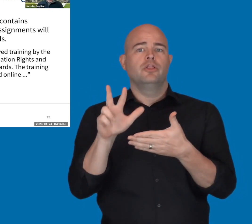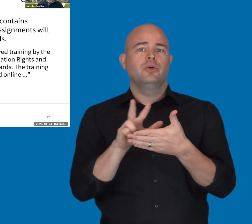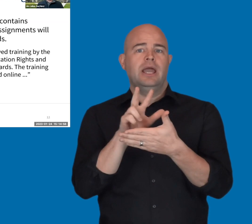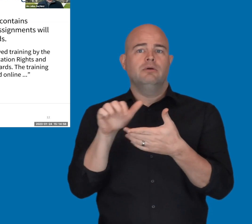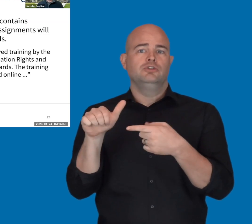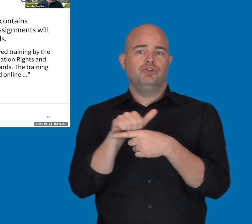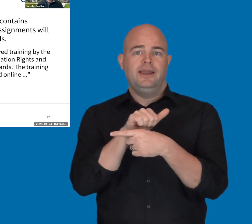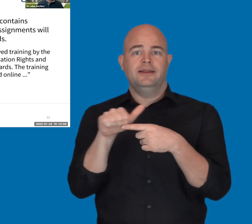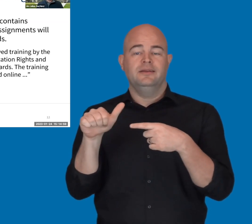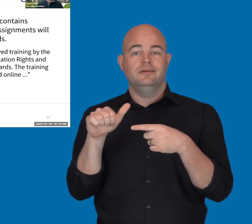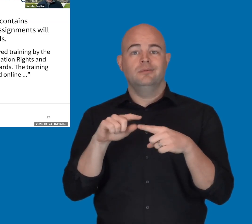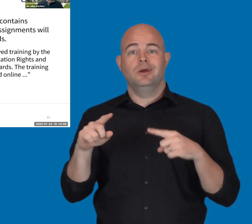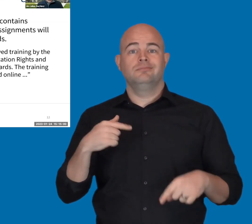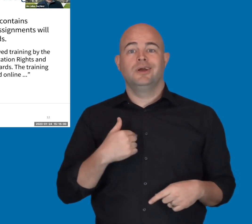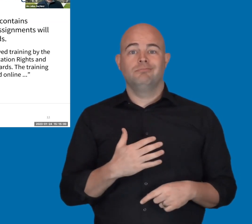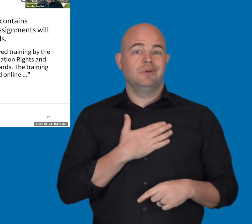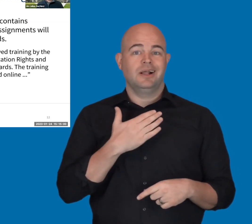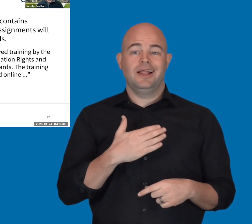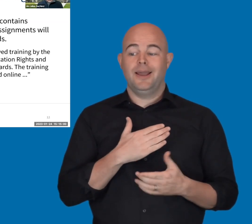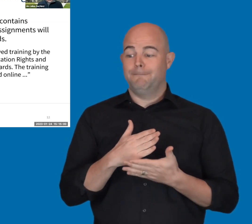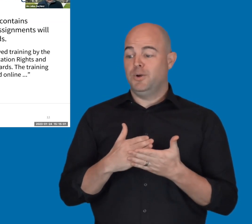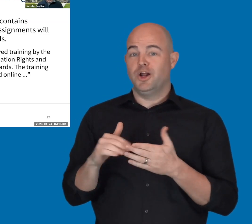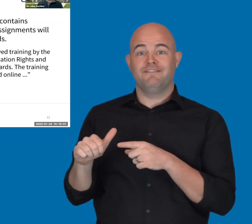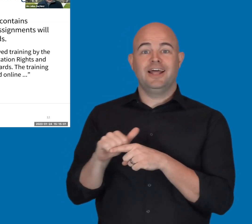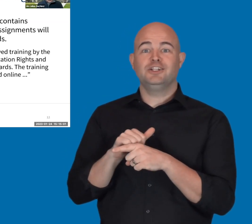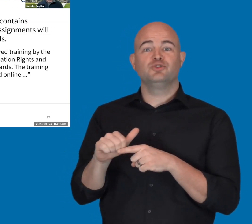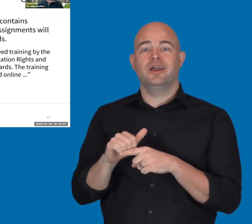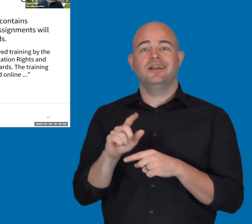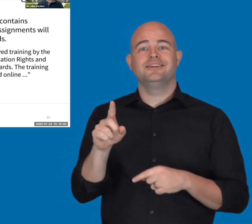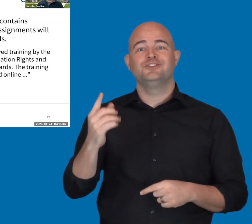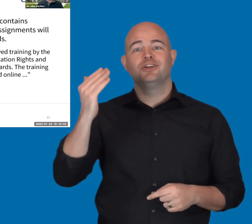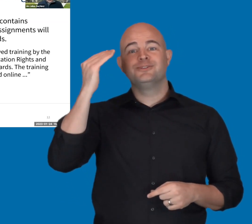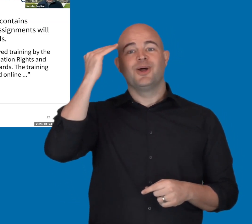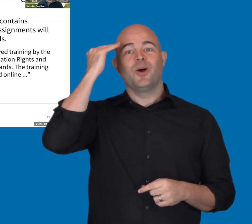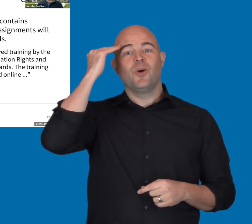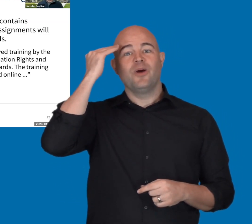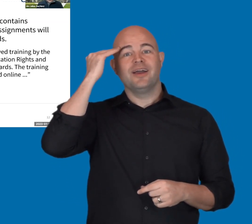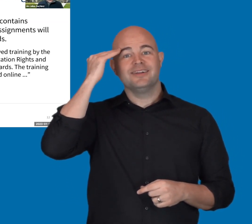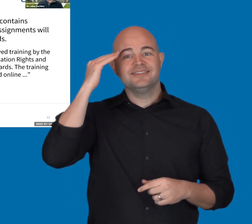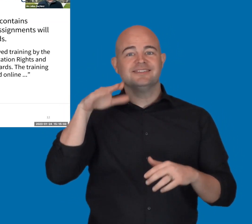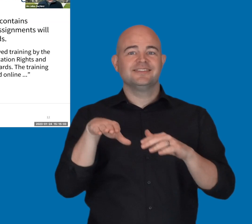whether it's support of the faculty and making sure that things are accessible but that it's not just a burden